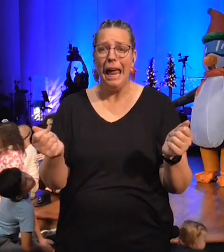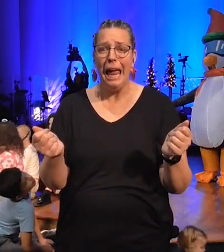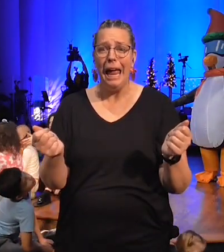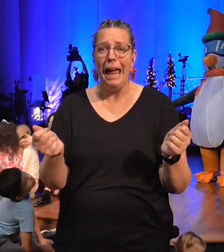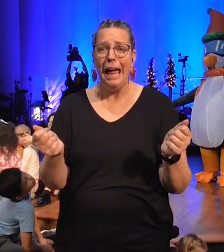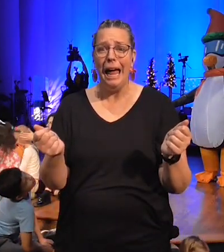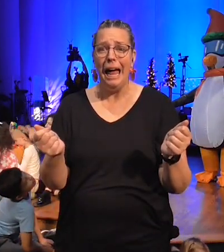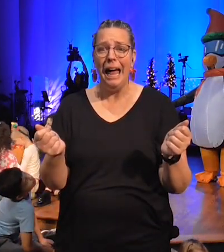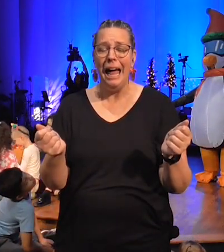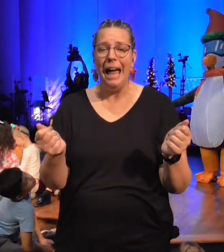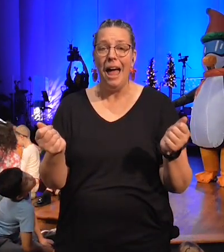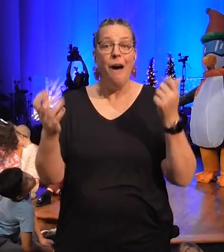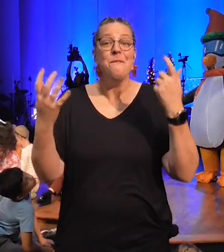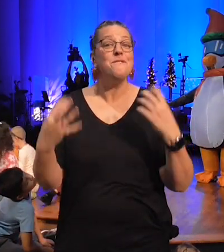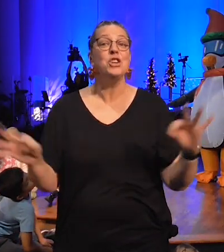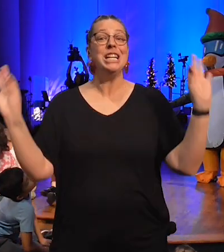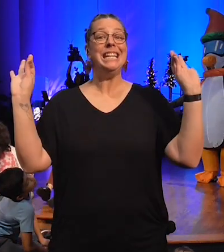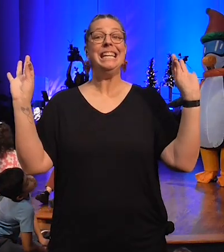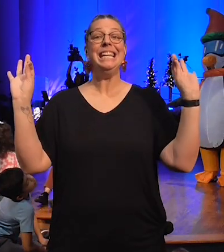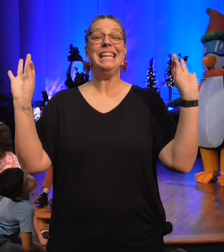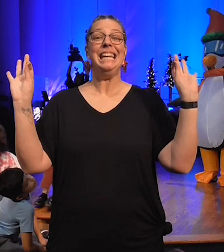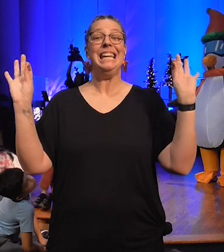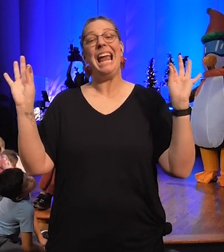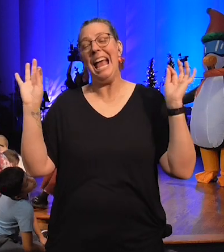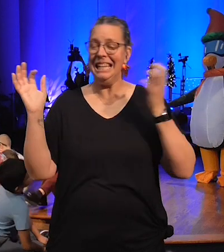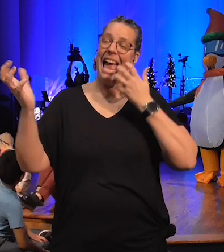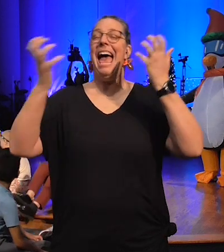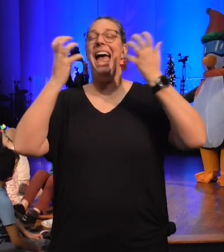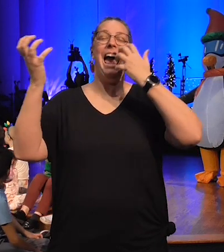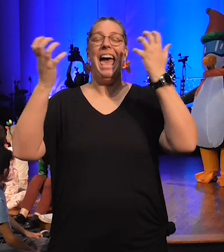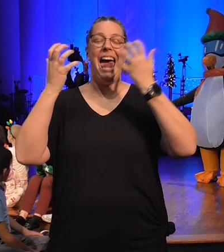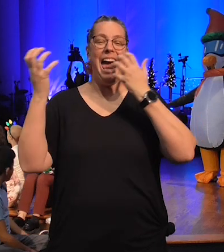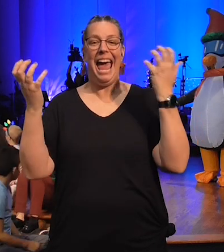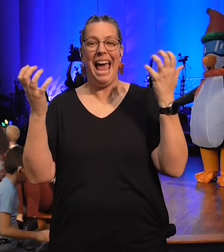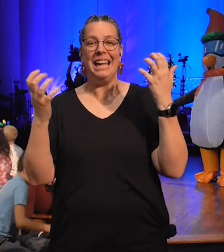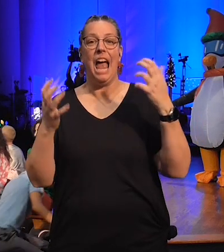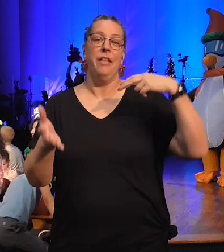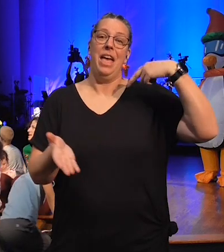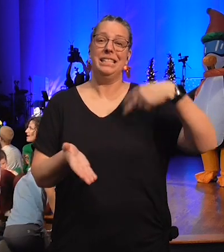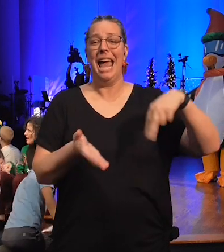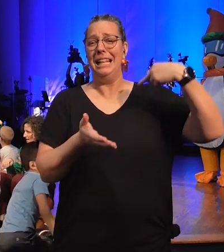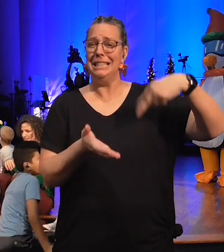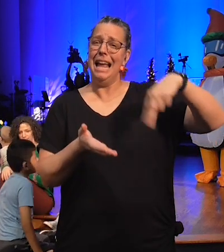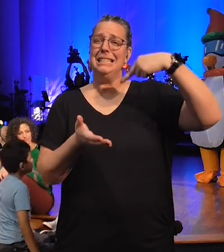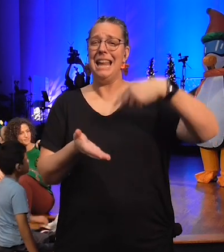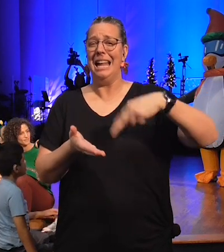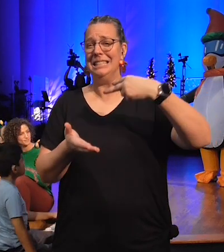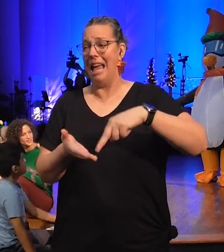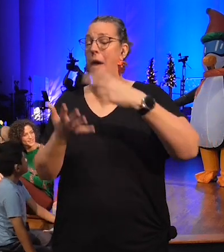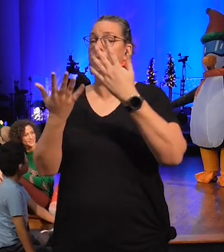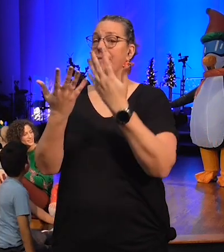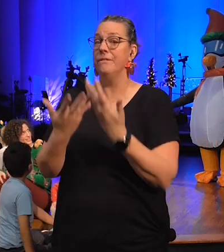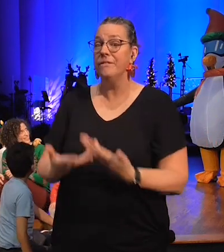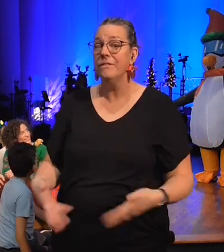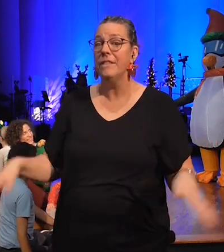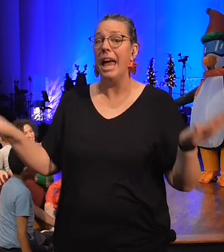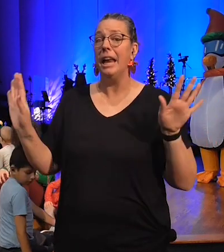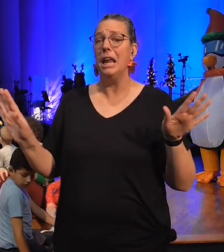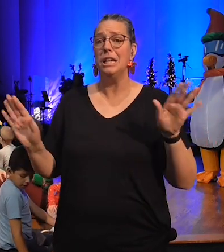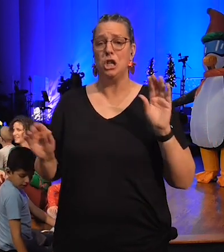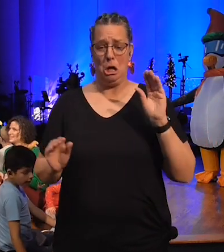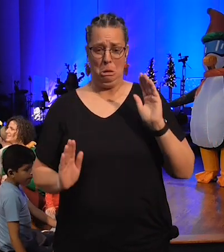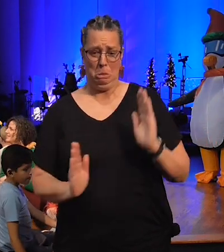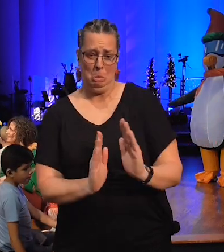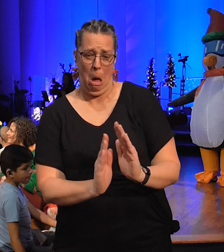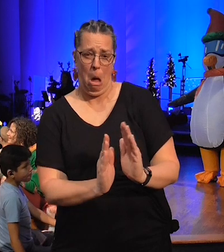had melted into a penguin puddle we're free yippee they sang and when the dancing was